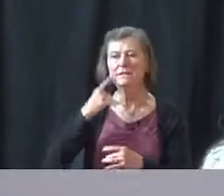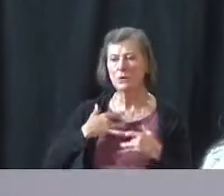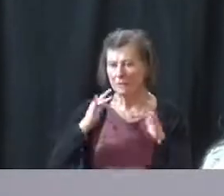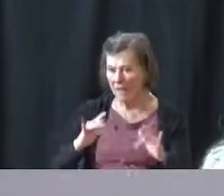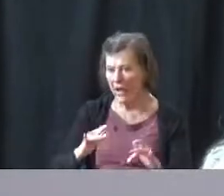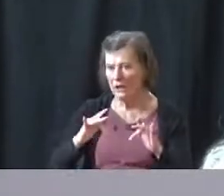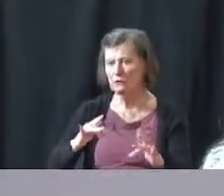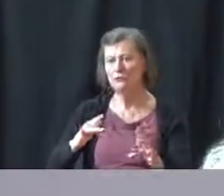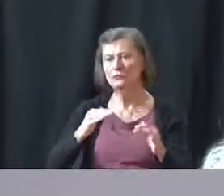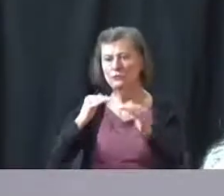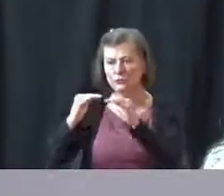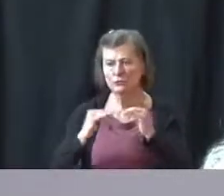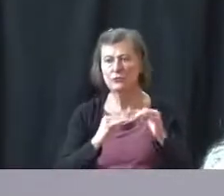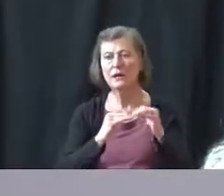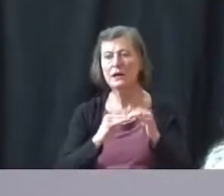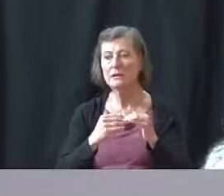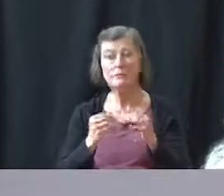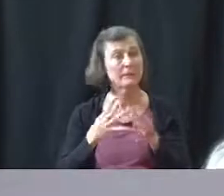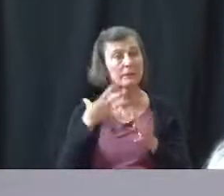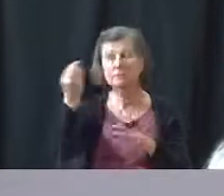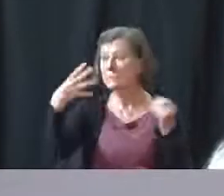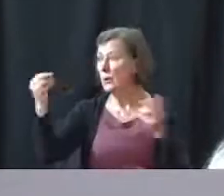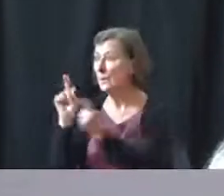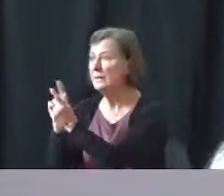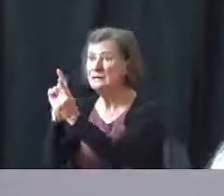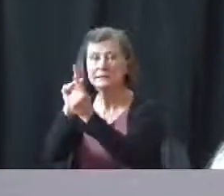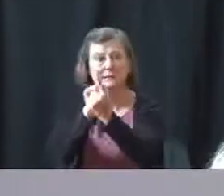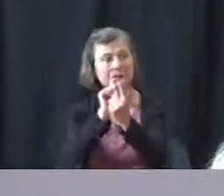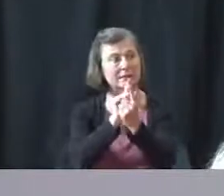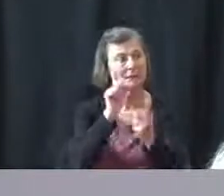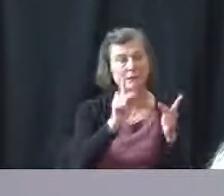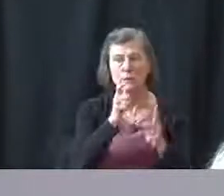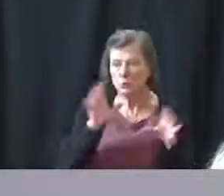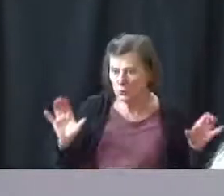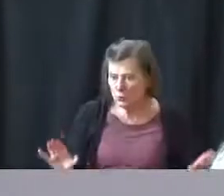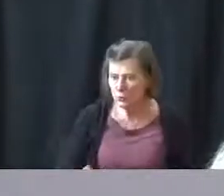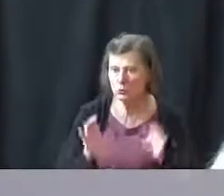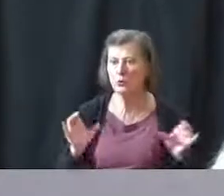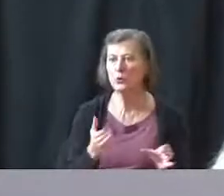Or, get out and meet people who are doing good things in the world.